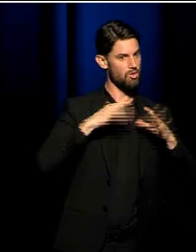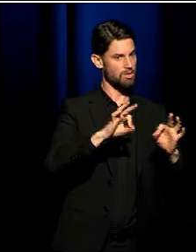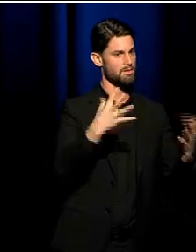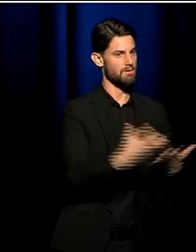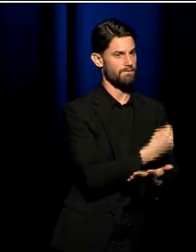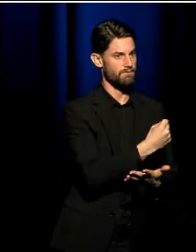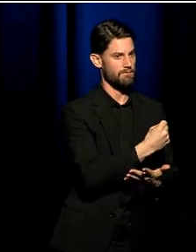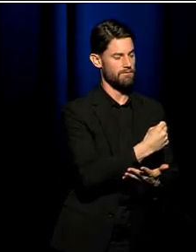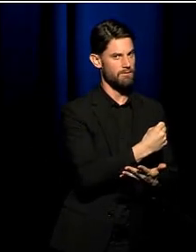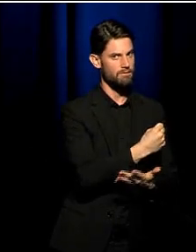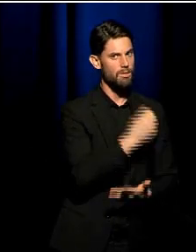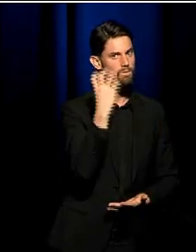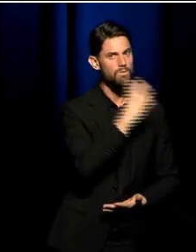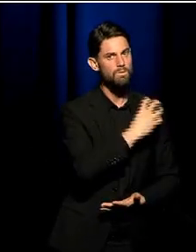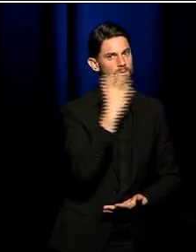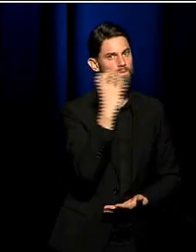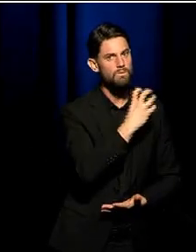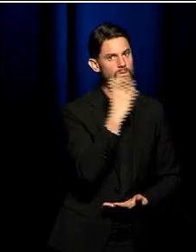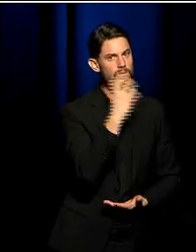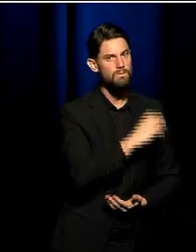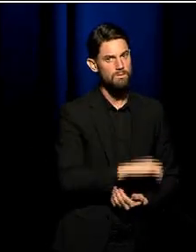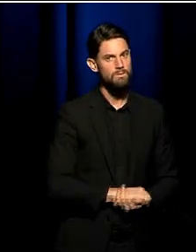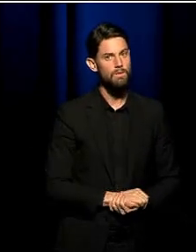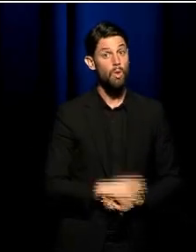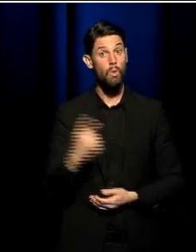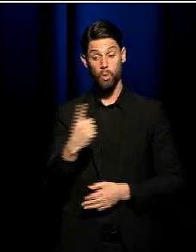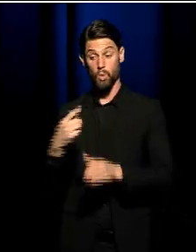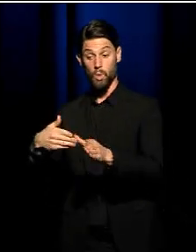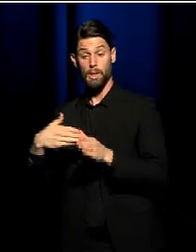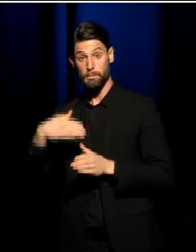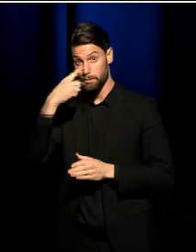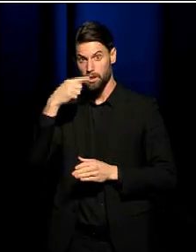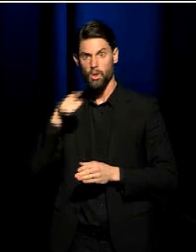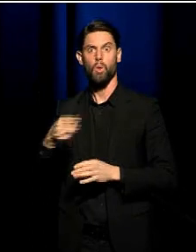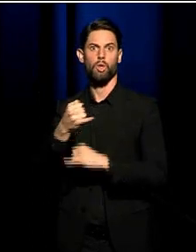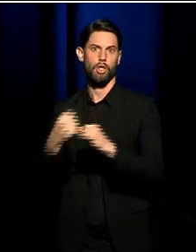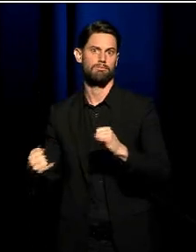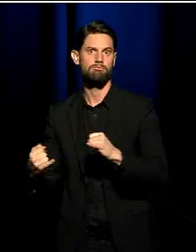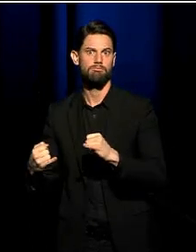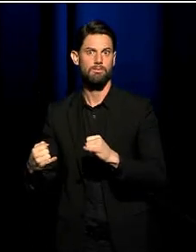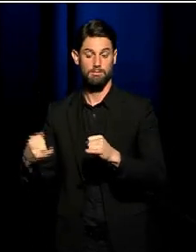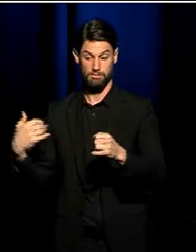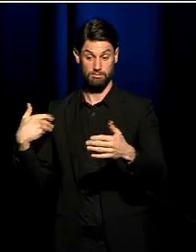starker for First Nations people in the past 12 months over 20% of First Nations